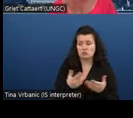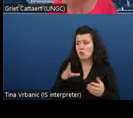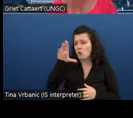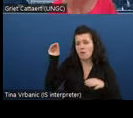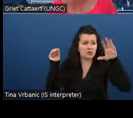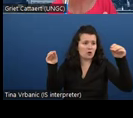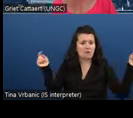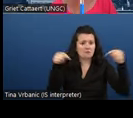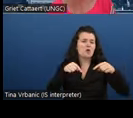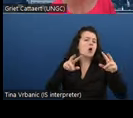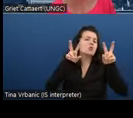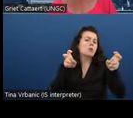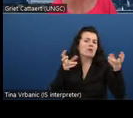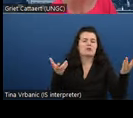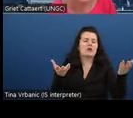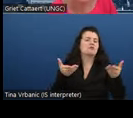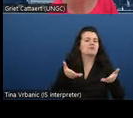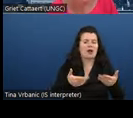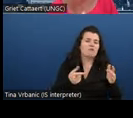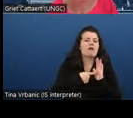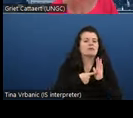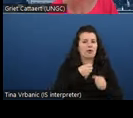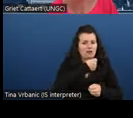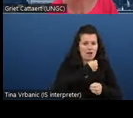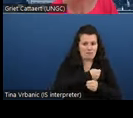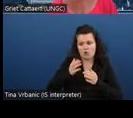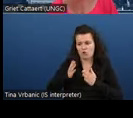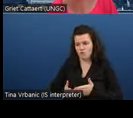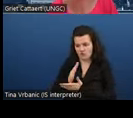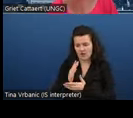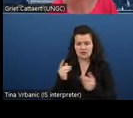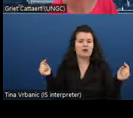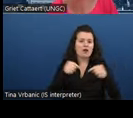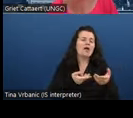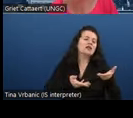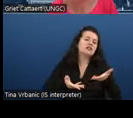15:55:00 So on the Libra human rights there there are also discussions on on inclusion